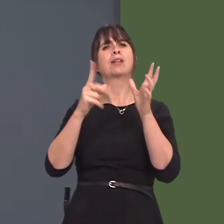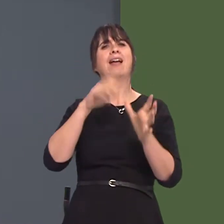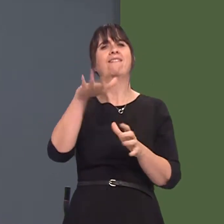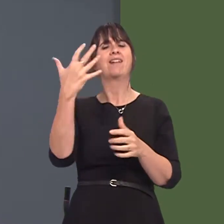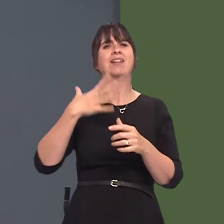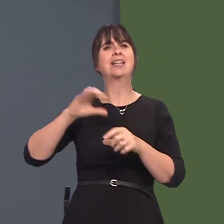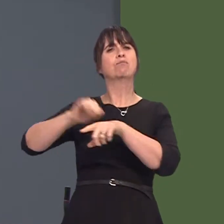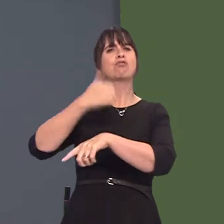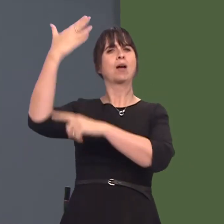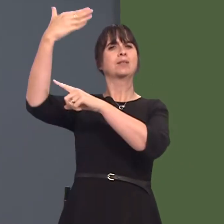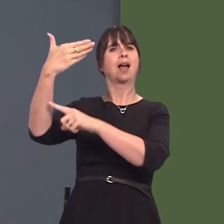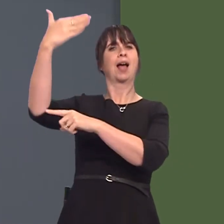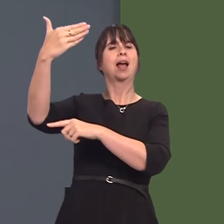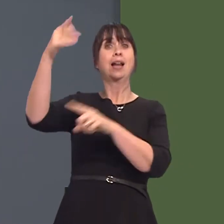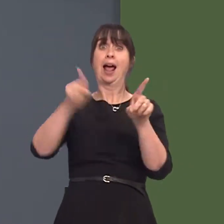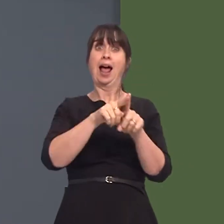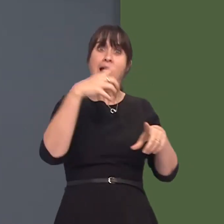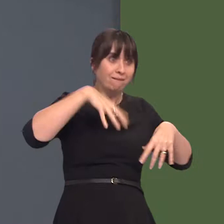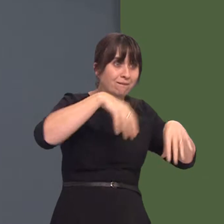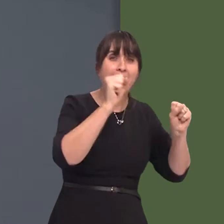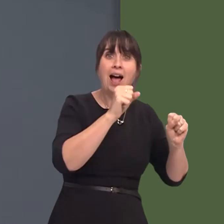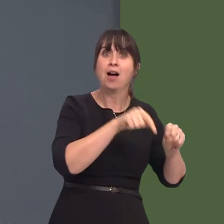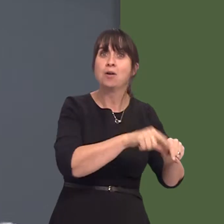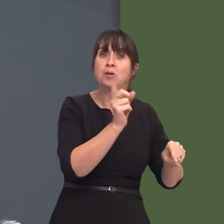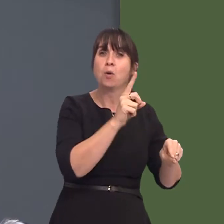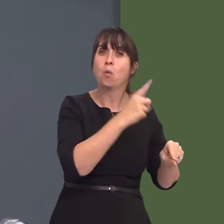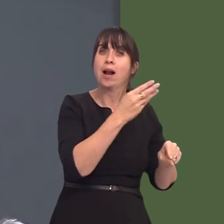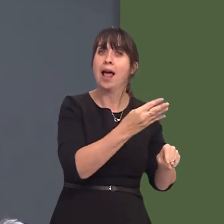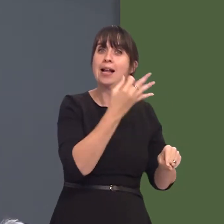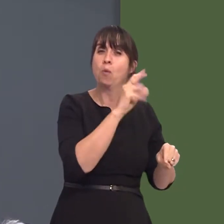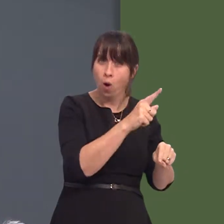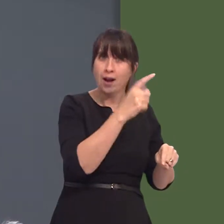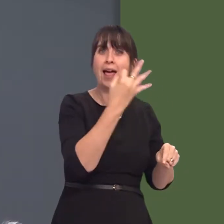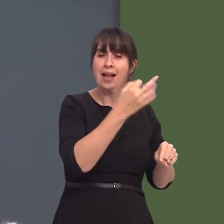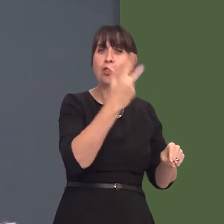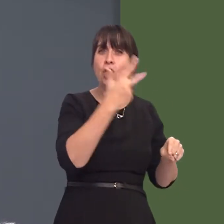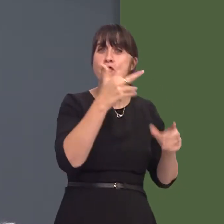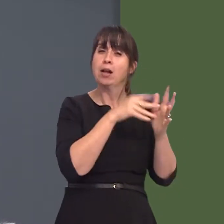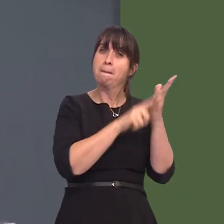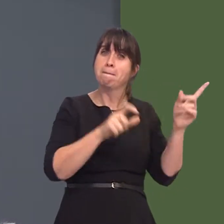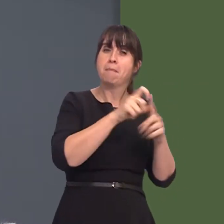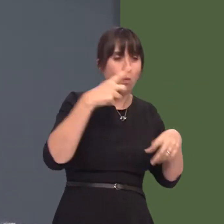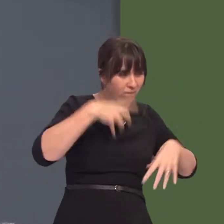And of course, there is the Mold gold cape, found in 1833 in Mold and currently housed in the British Museum.